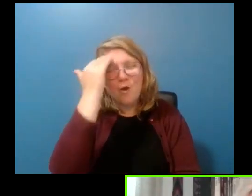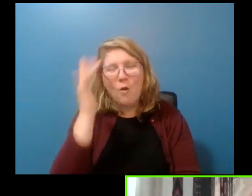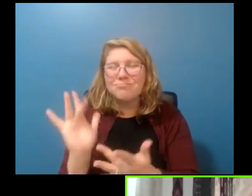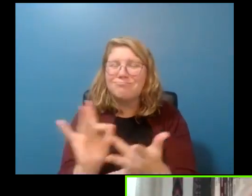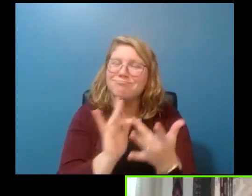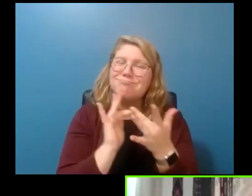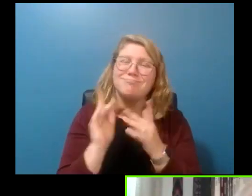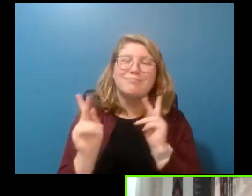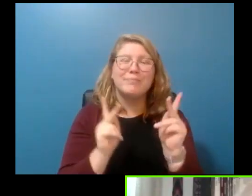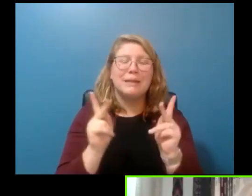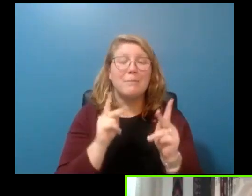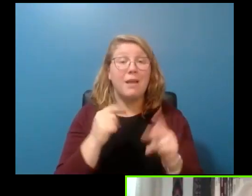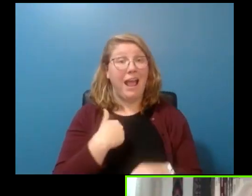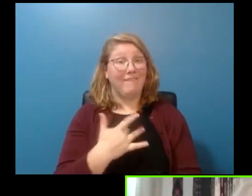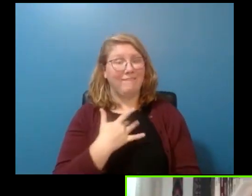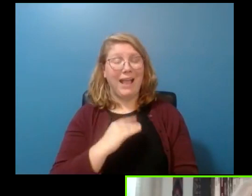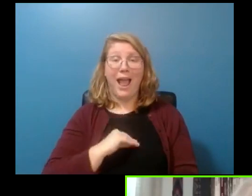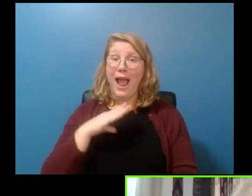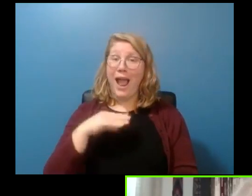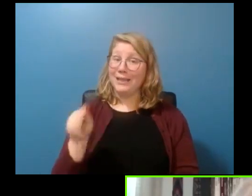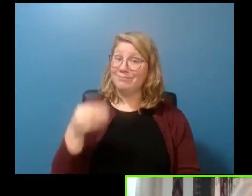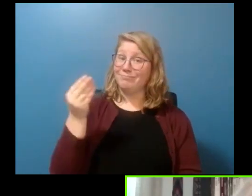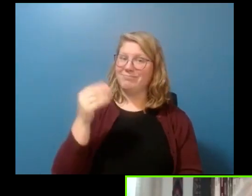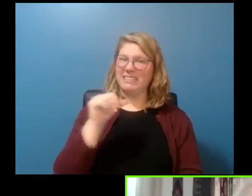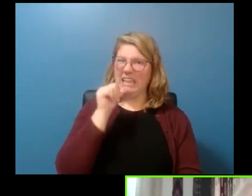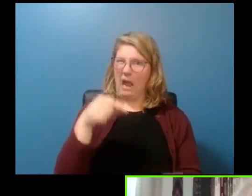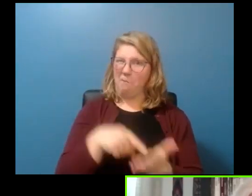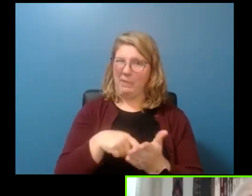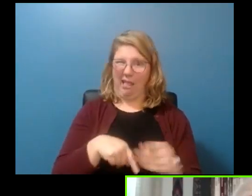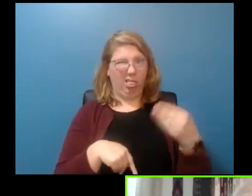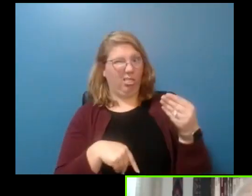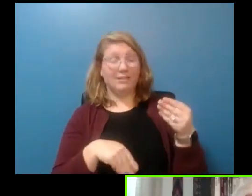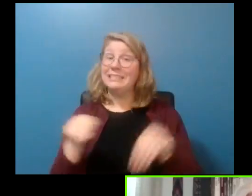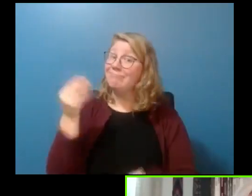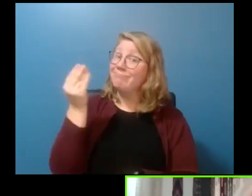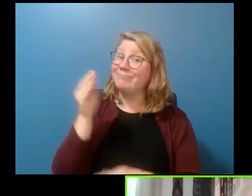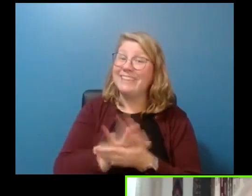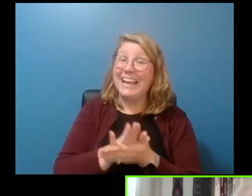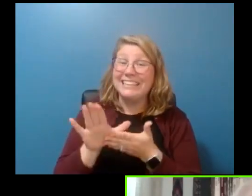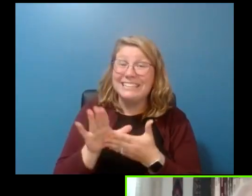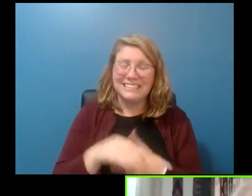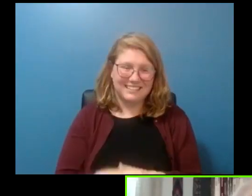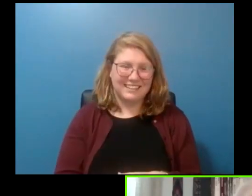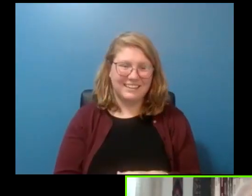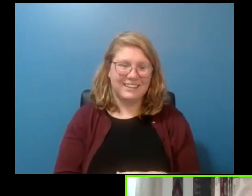block, all those things really help. Watching nutrition. I think a lot of people have,